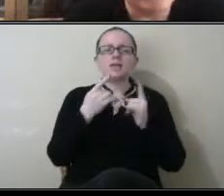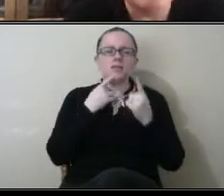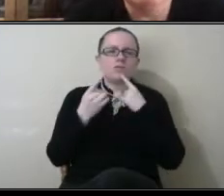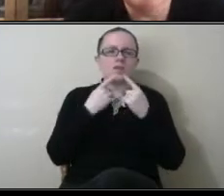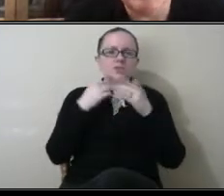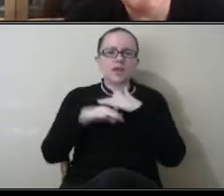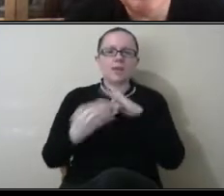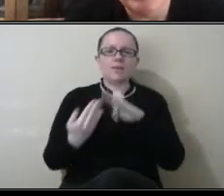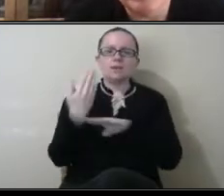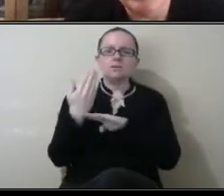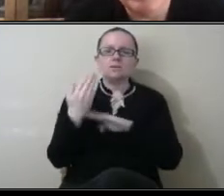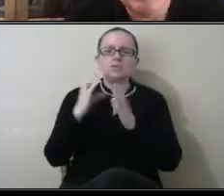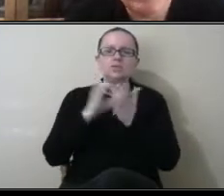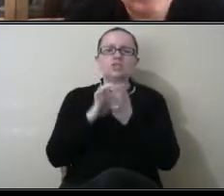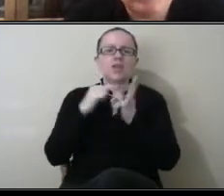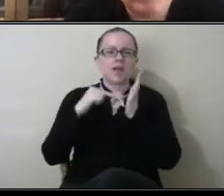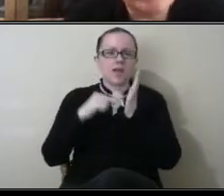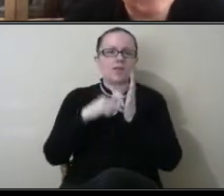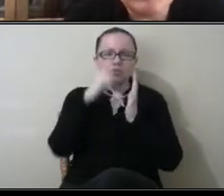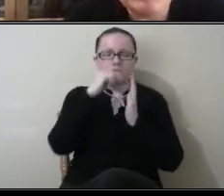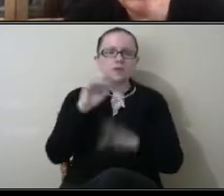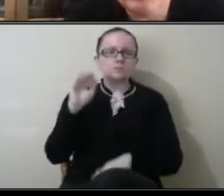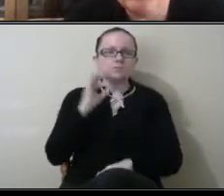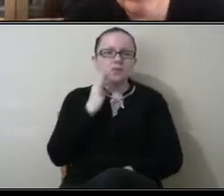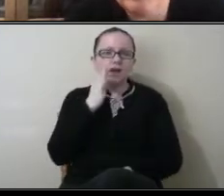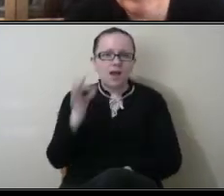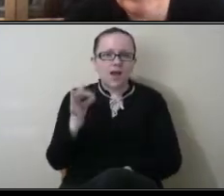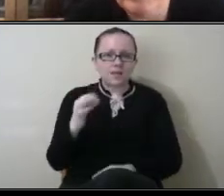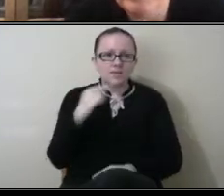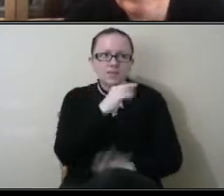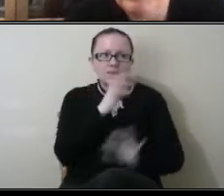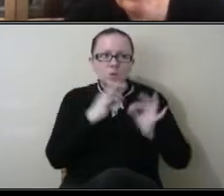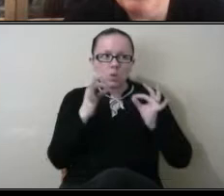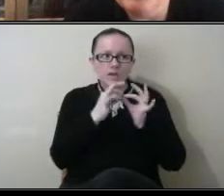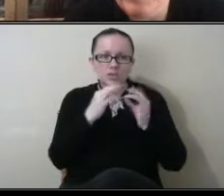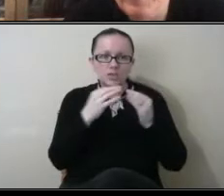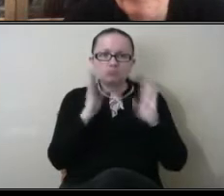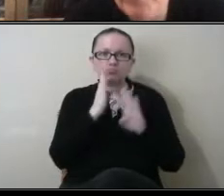well so really happy to answer any questions one-on-one that any any people might have